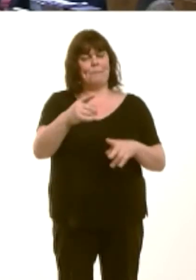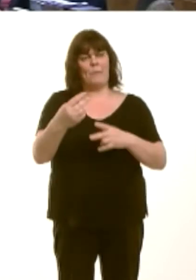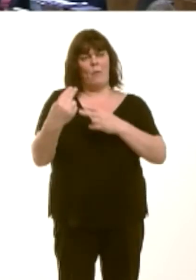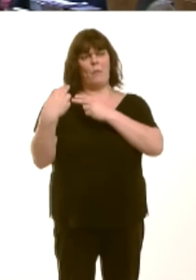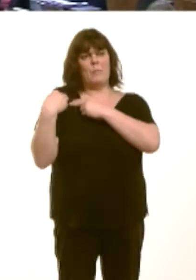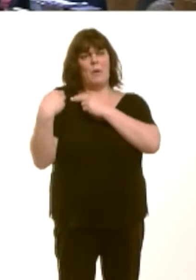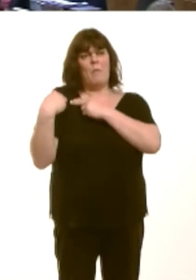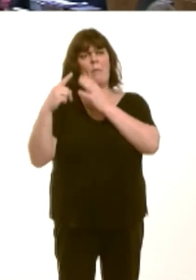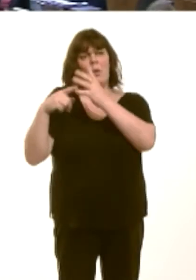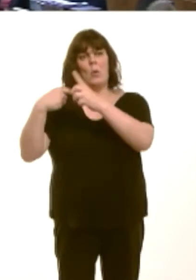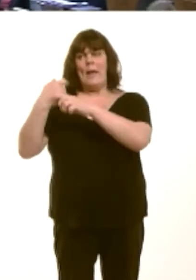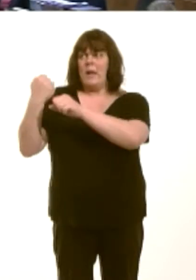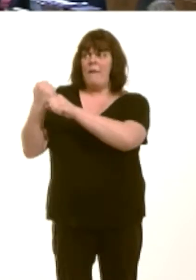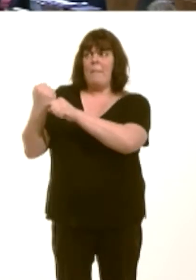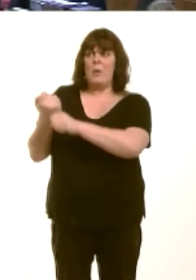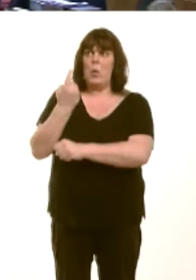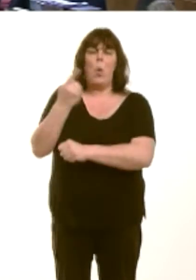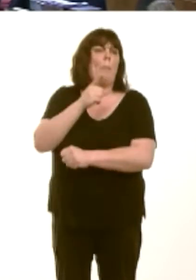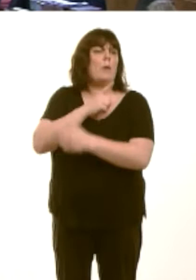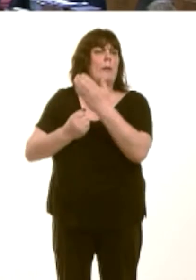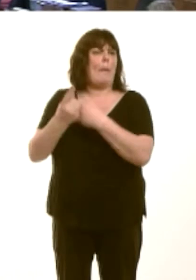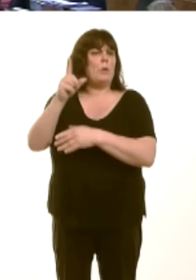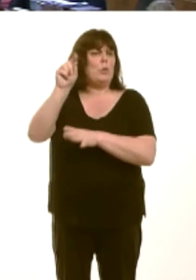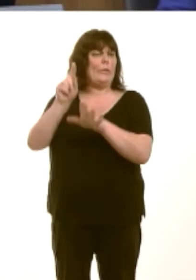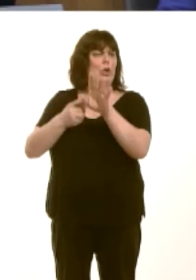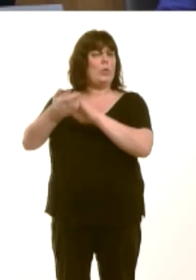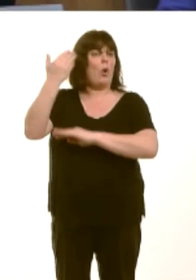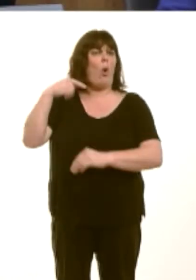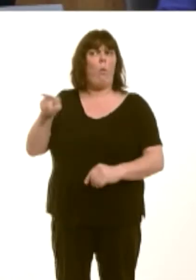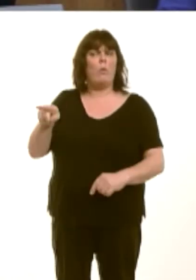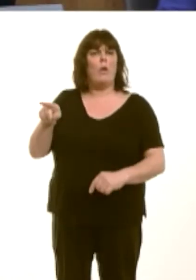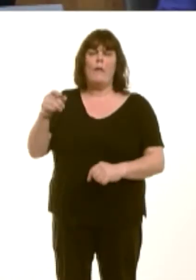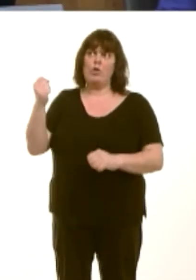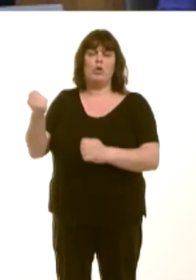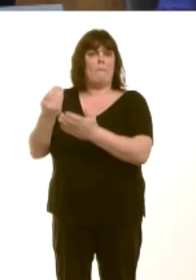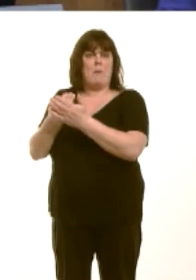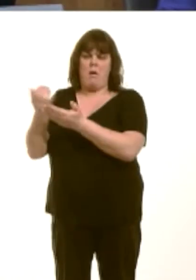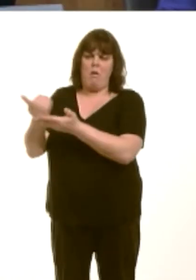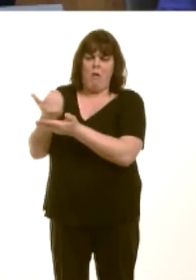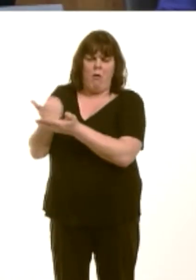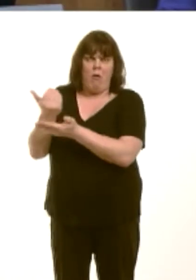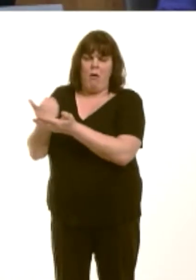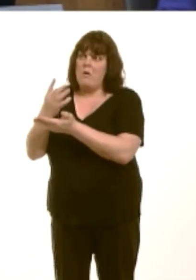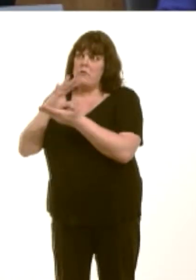I believe, on the UK Government, because this happened 20 years ago, to make sure there are sufficient funds available in order to restore these sites.